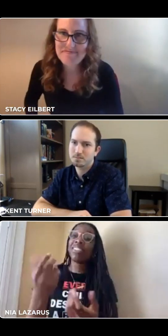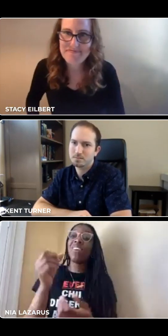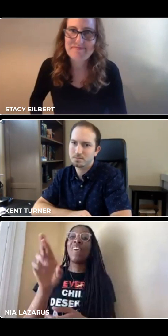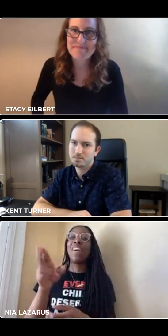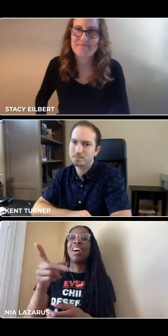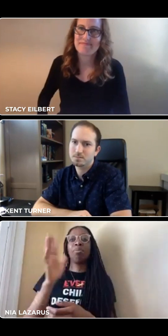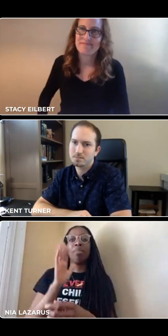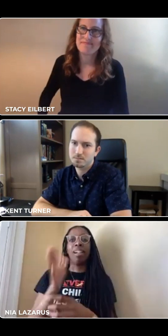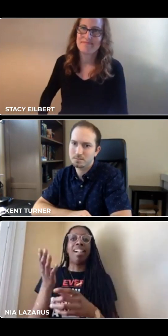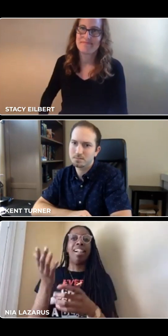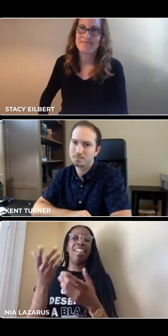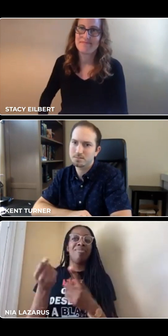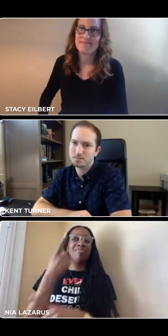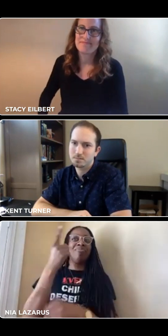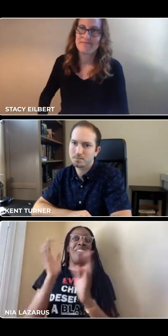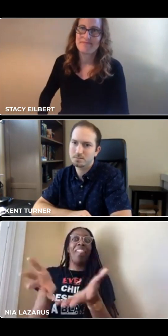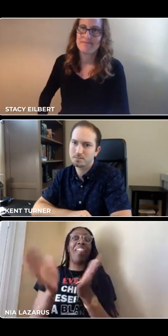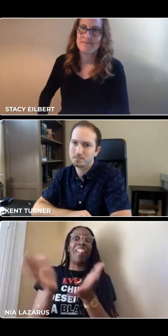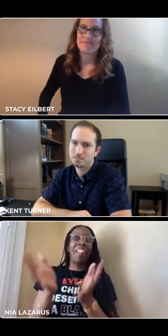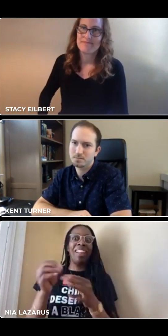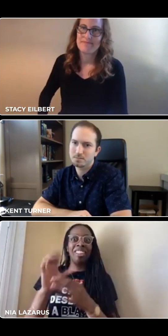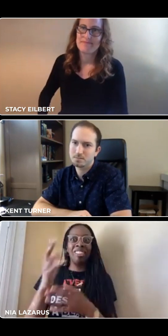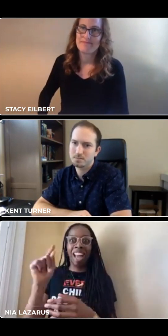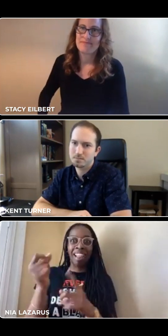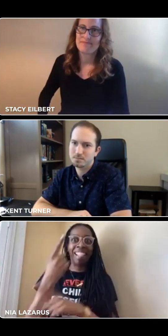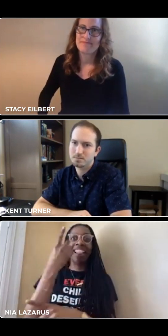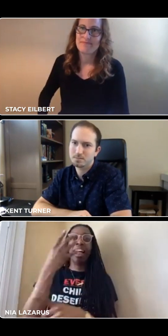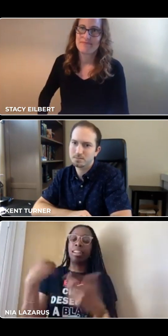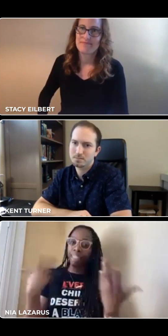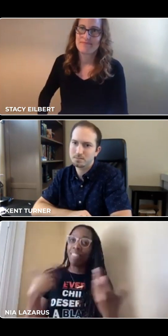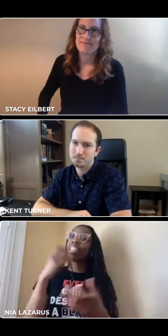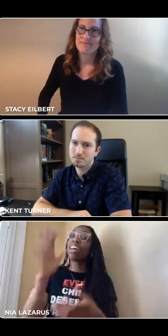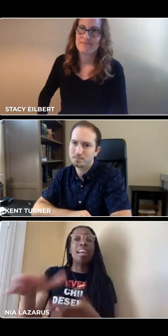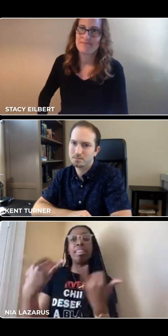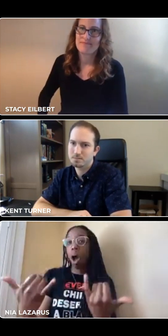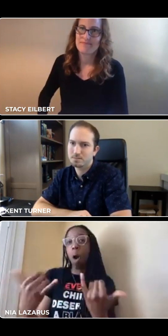myself doing that, recreating that activity, digitally -- where I'll have to check in with